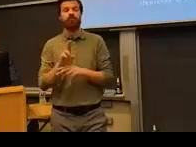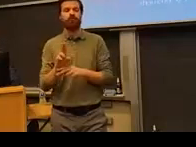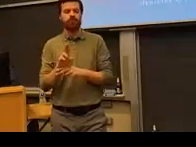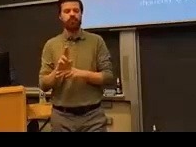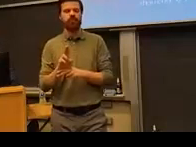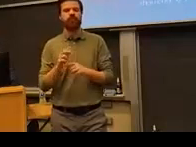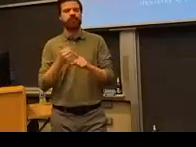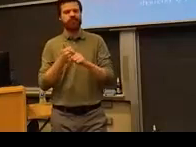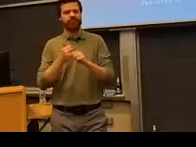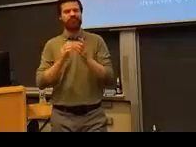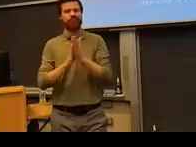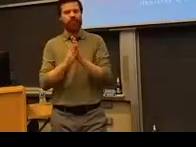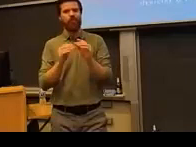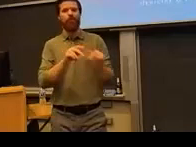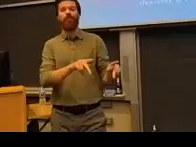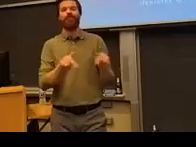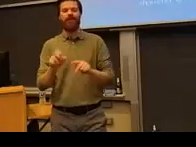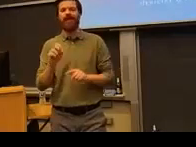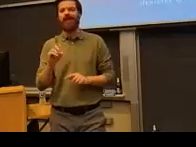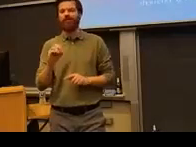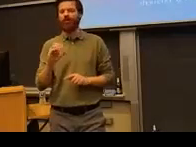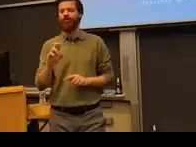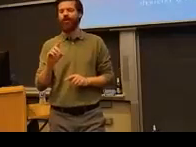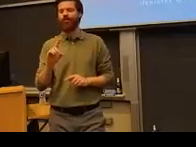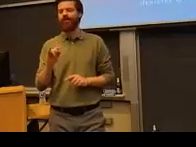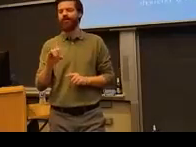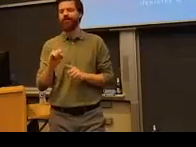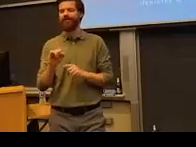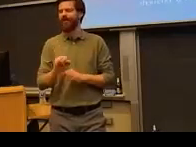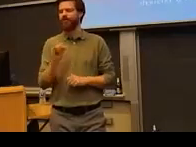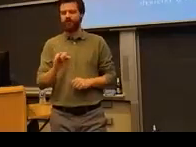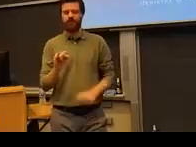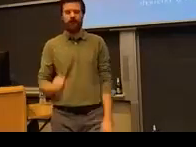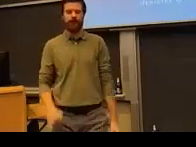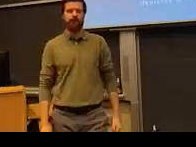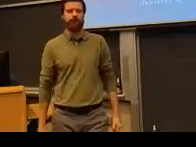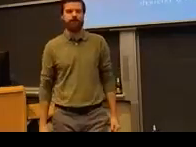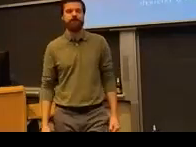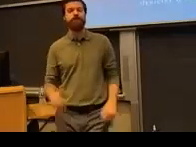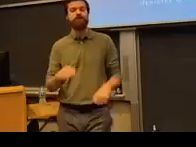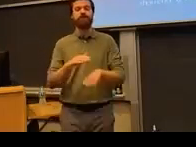as a proportion of endocarditis infections really the endoc card on the graph on the left uh light